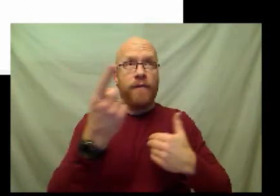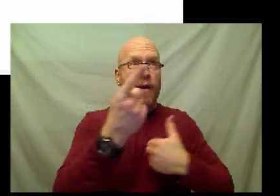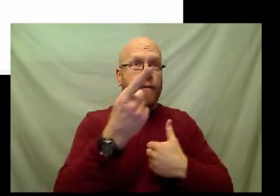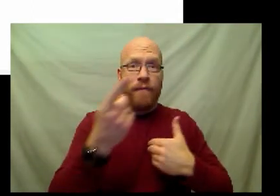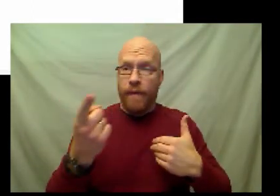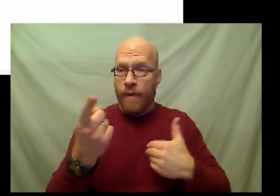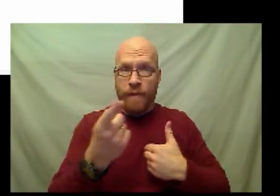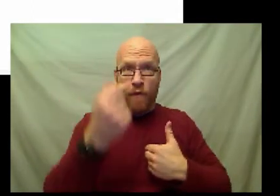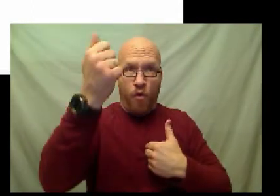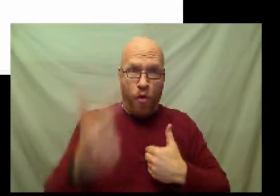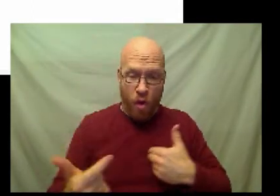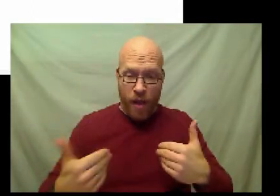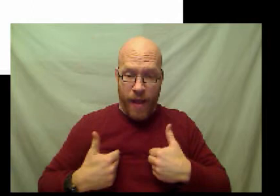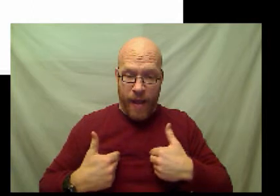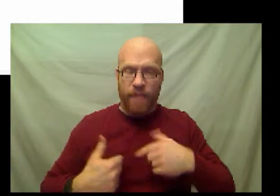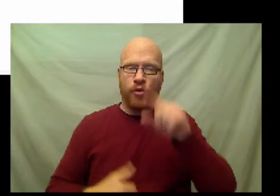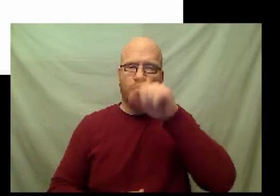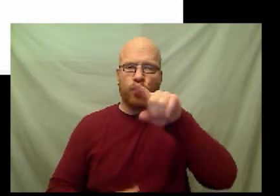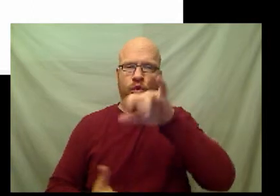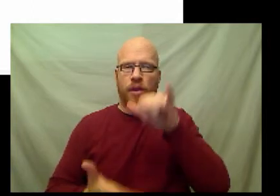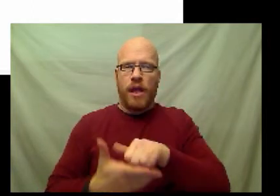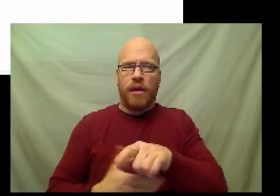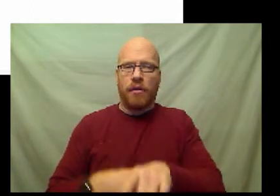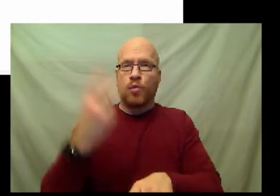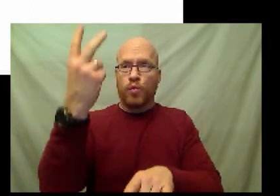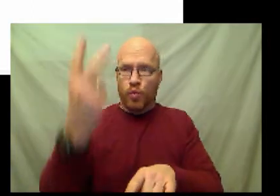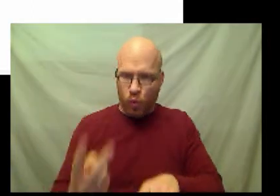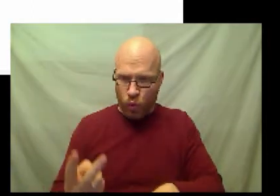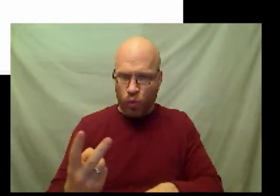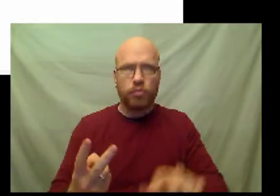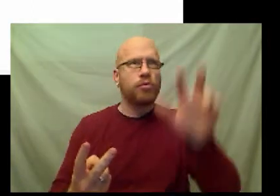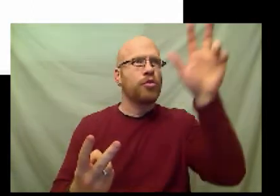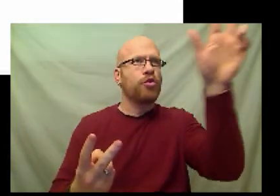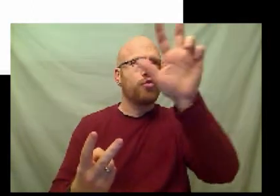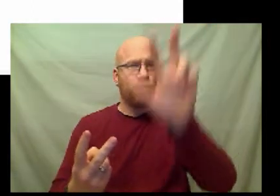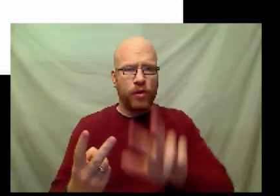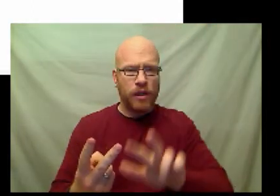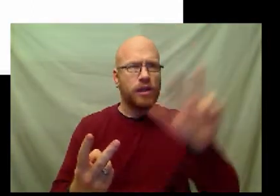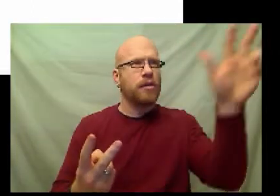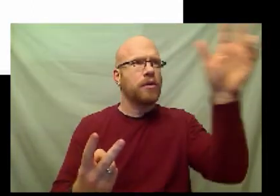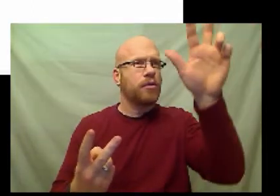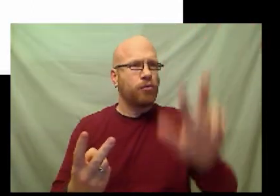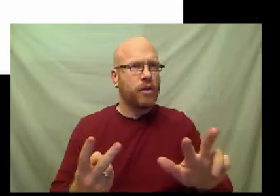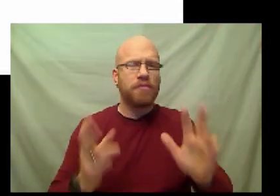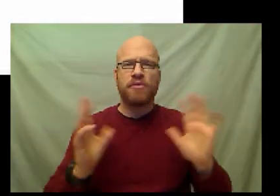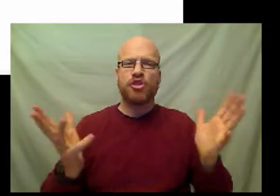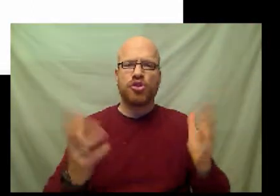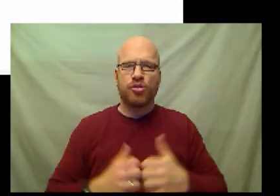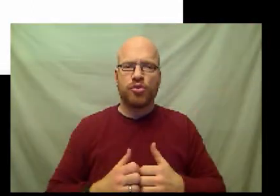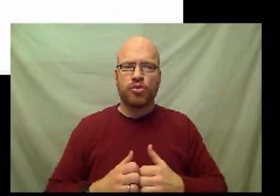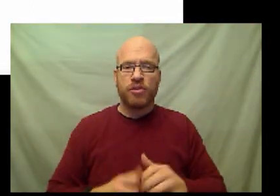Whatever they all have, you circle them. If 2s were all there and then 3s were there twice.